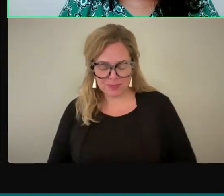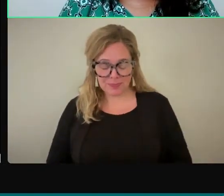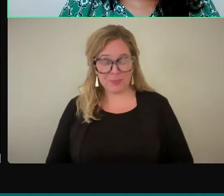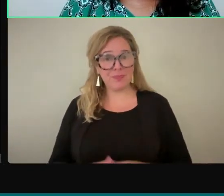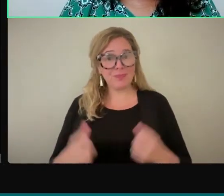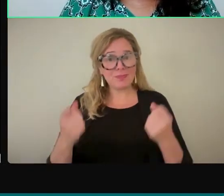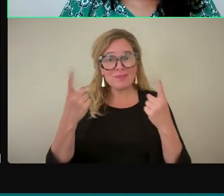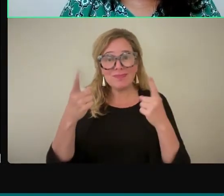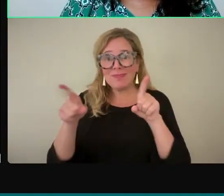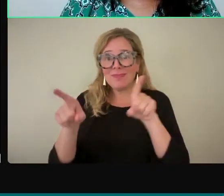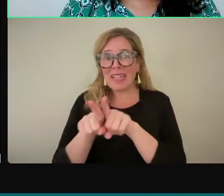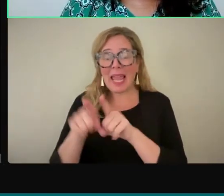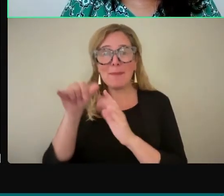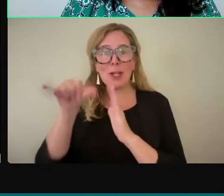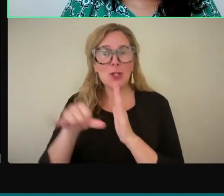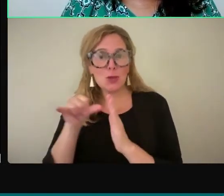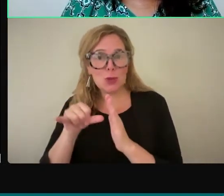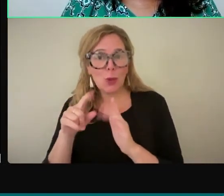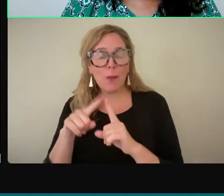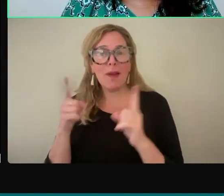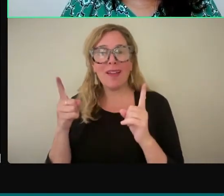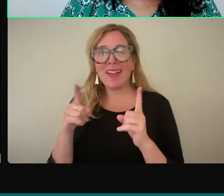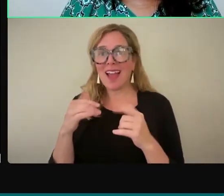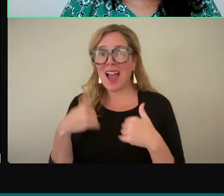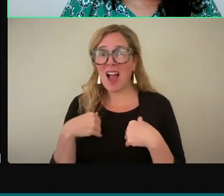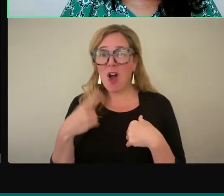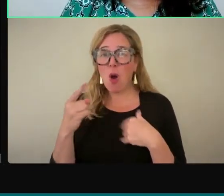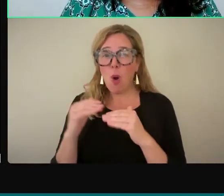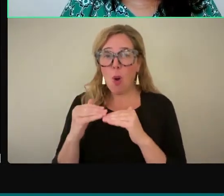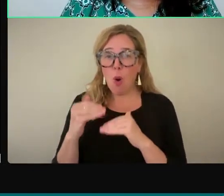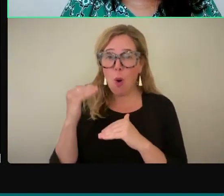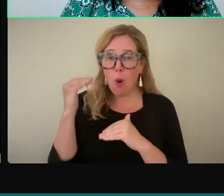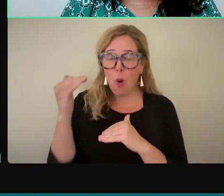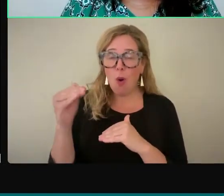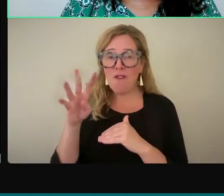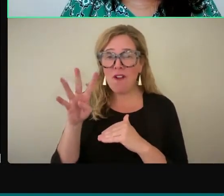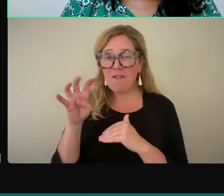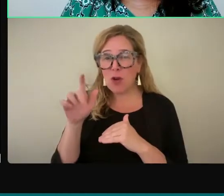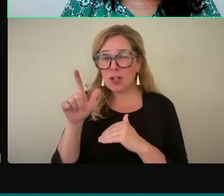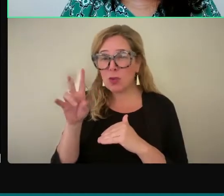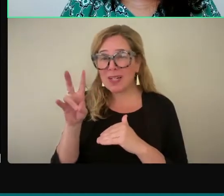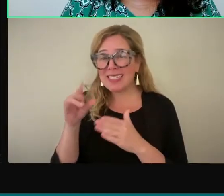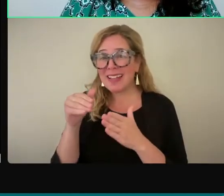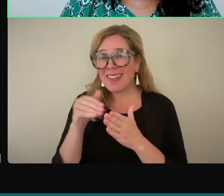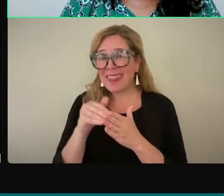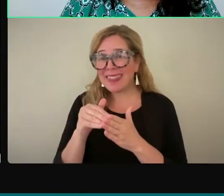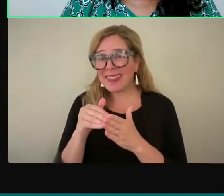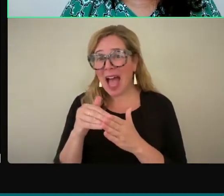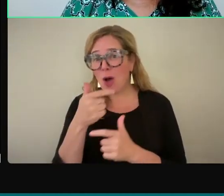with over 427,000 views during that same time period, the largest segment of the population